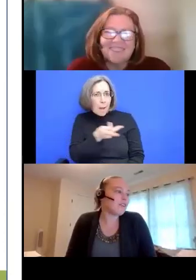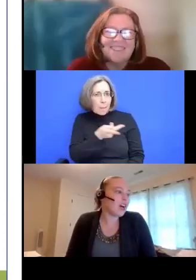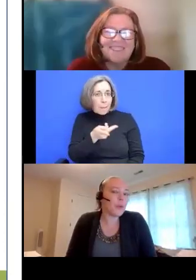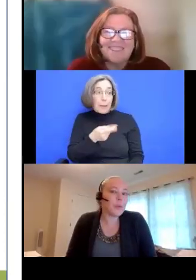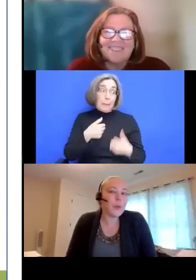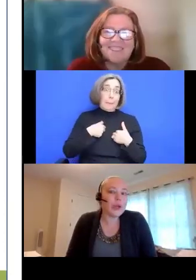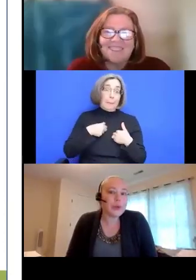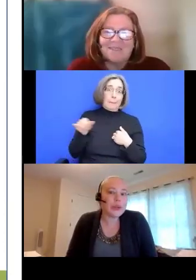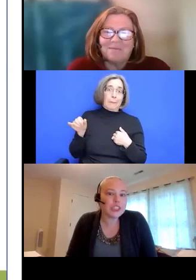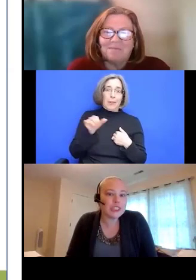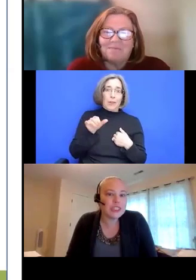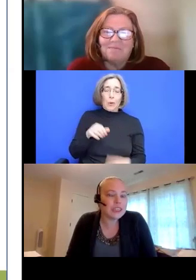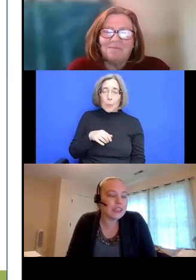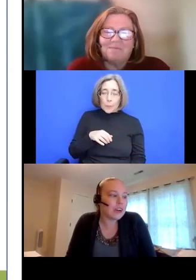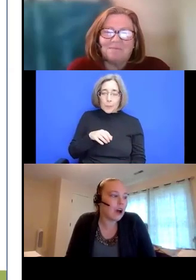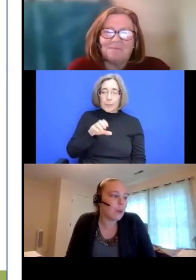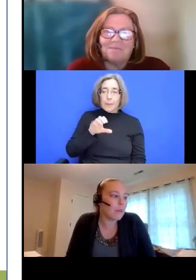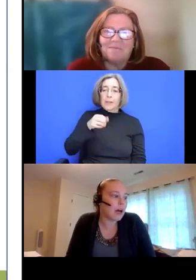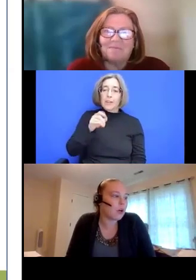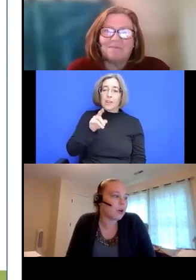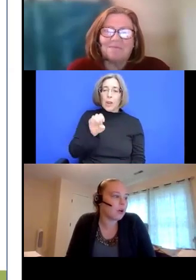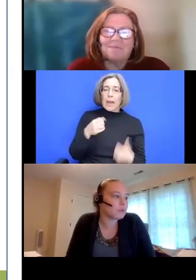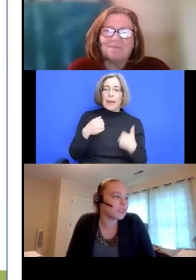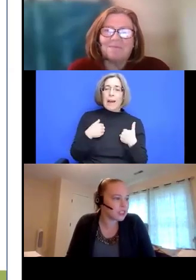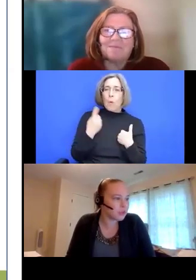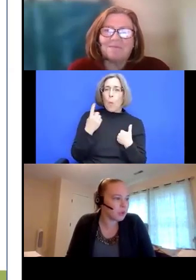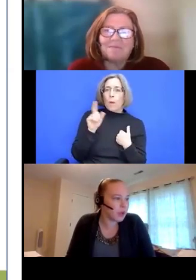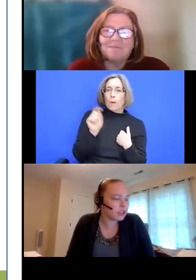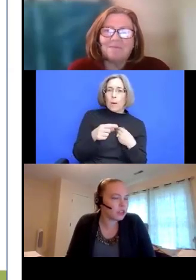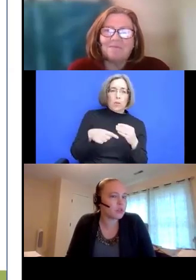I've got one question here about system reminders.